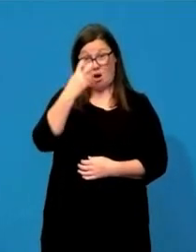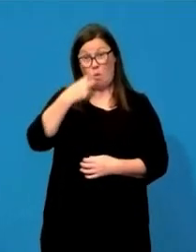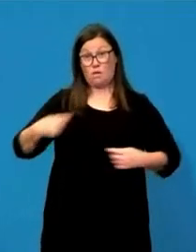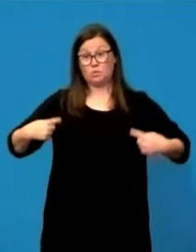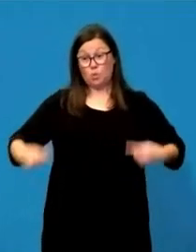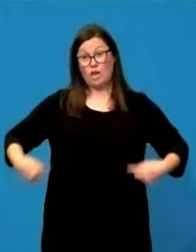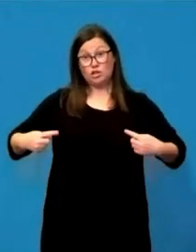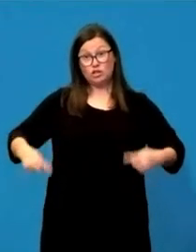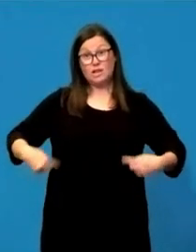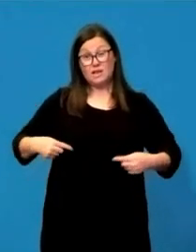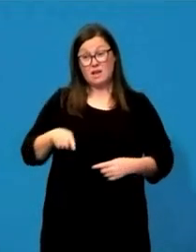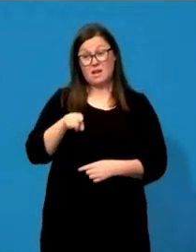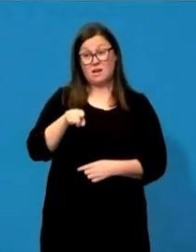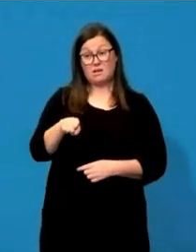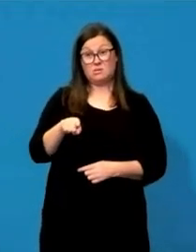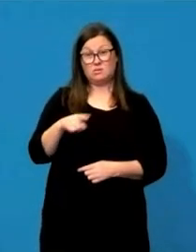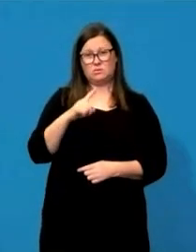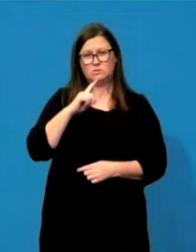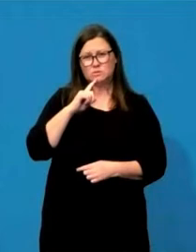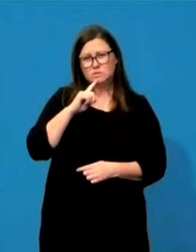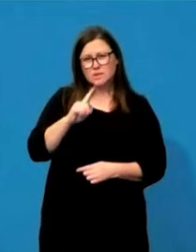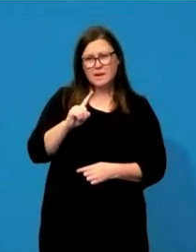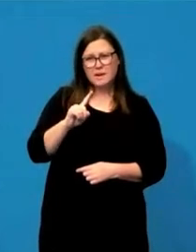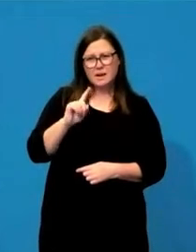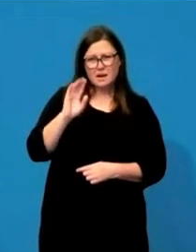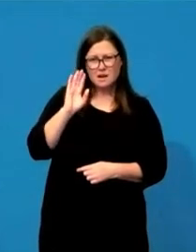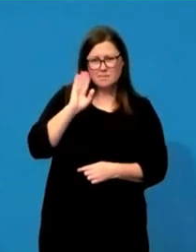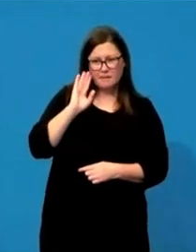before, like, it's nearly ready to go. Yeah.